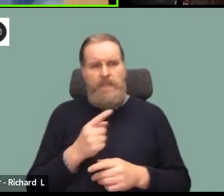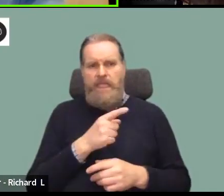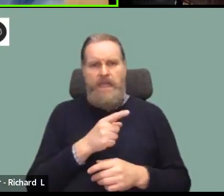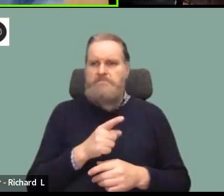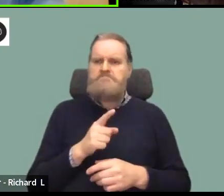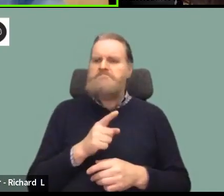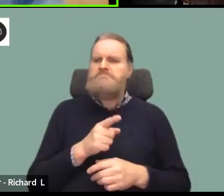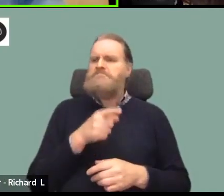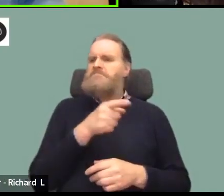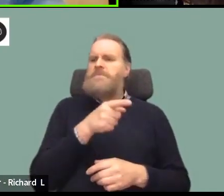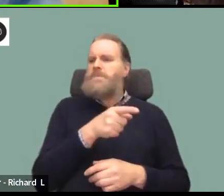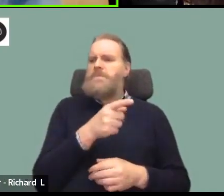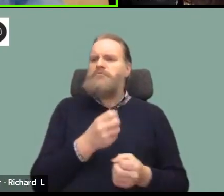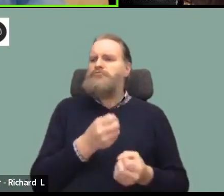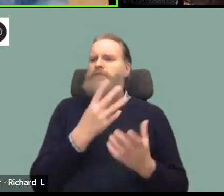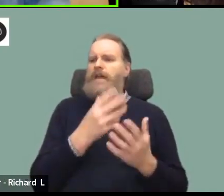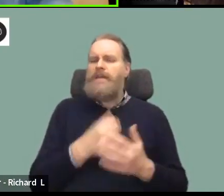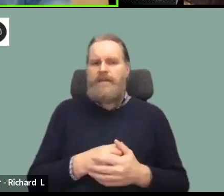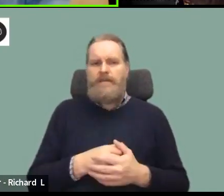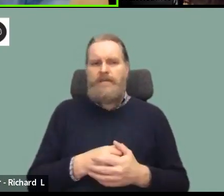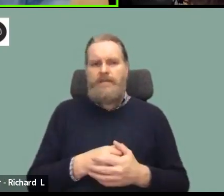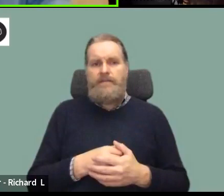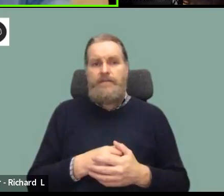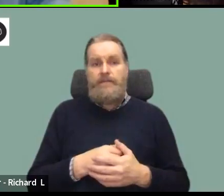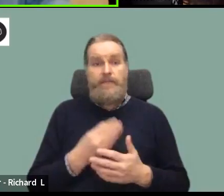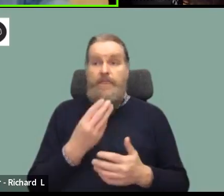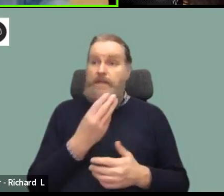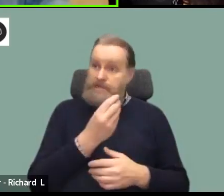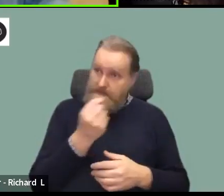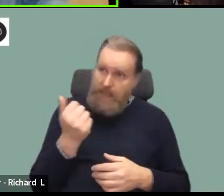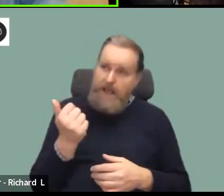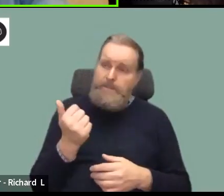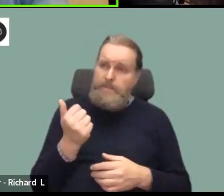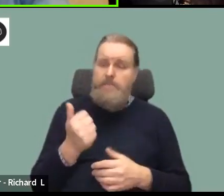in a very small minority.